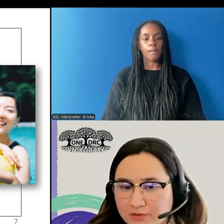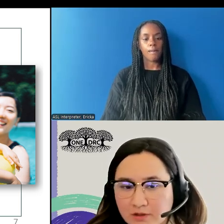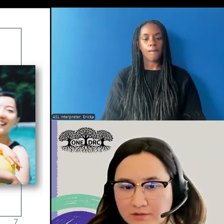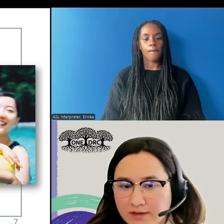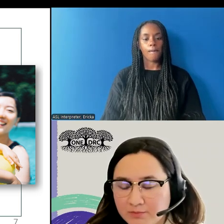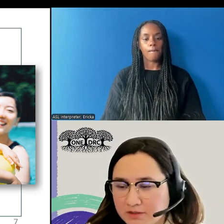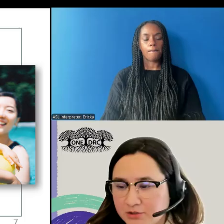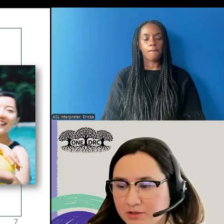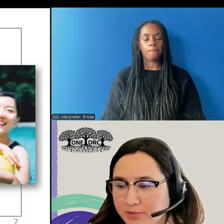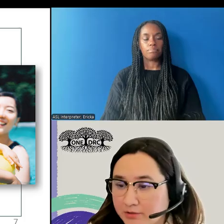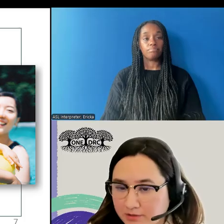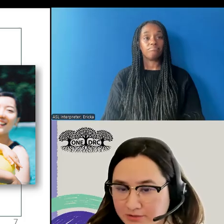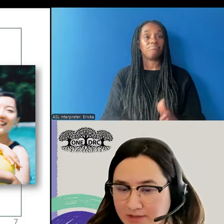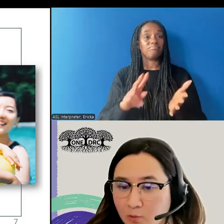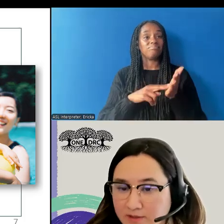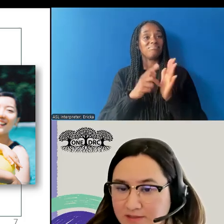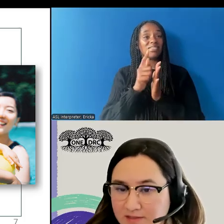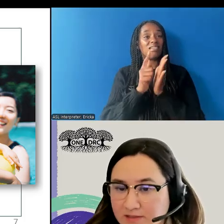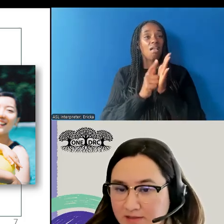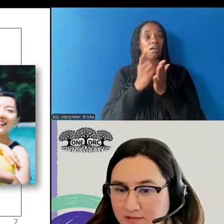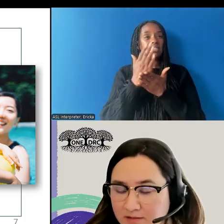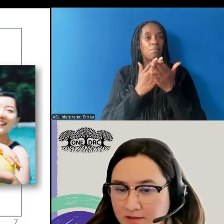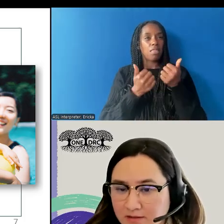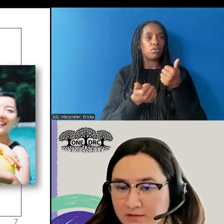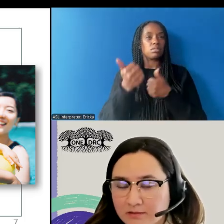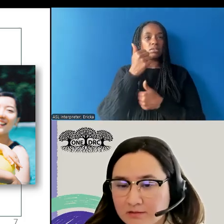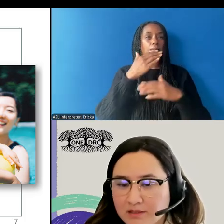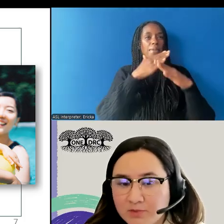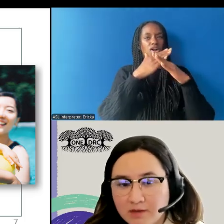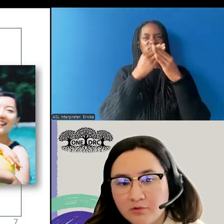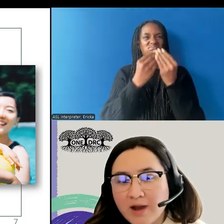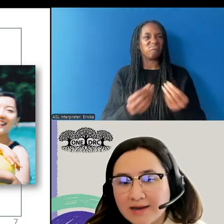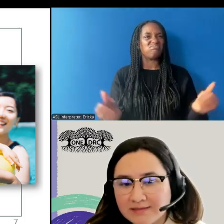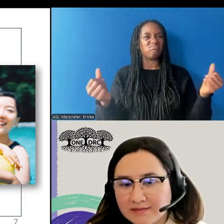a lot of the administrative barriers that once existed to be able to access